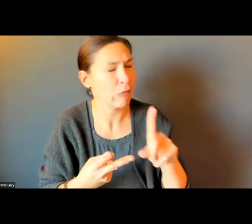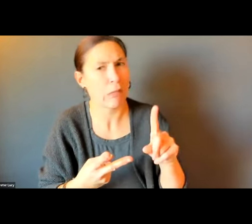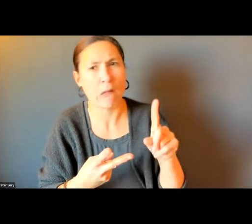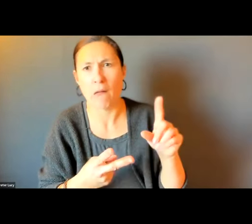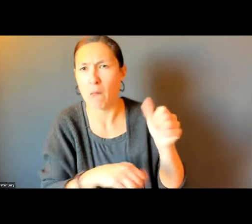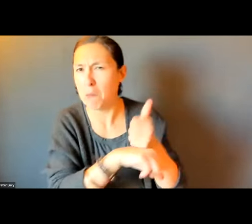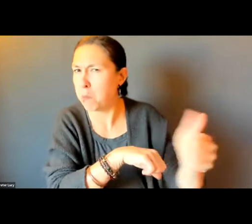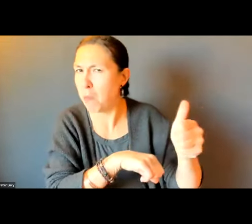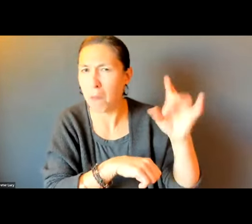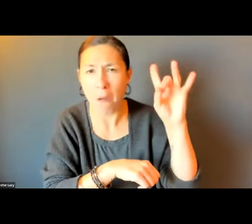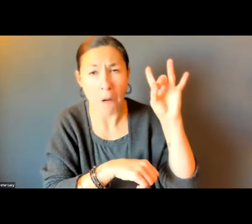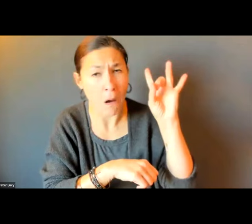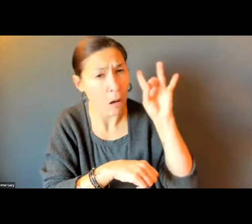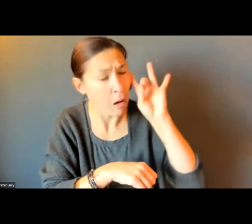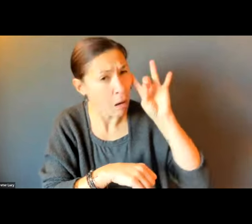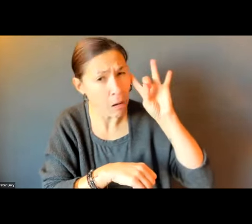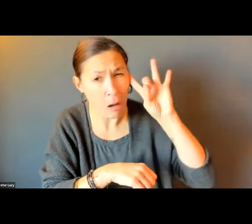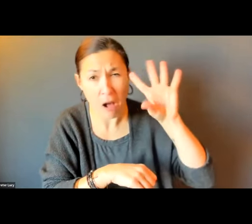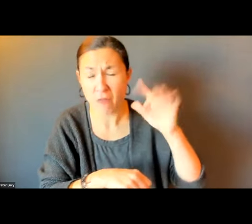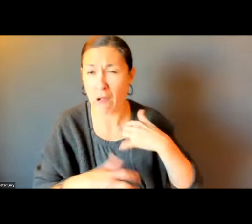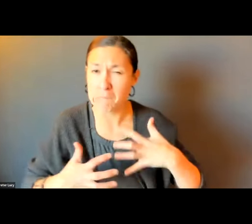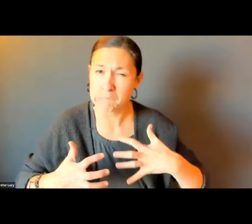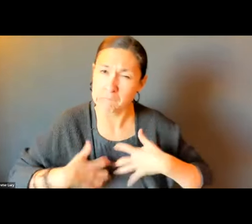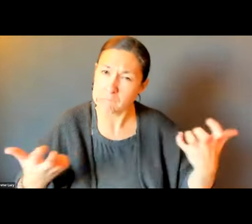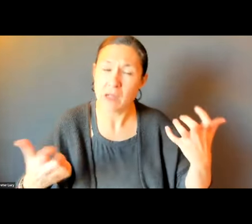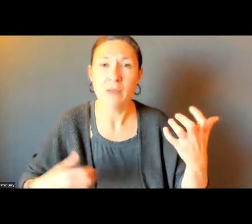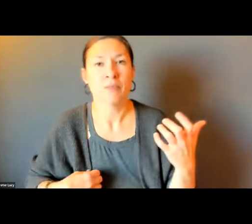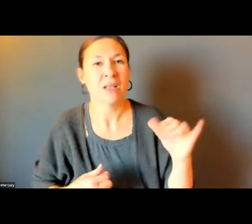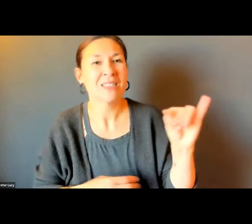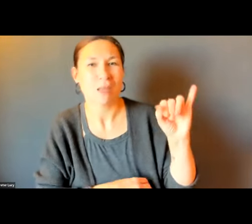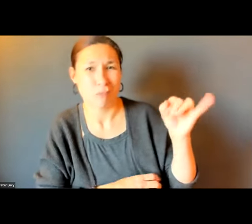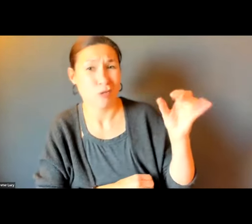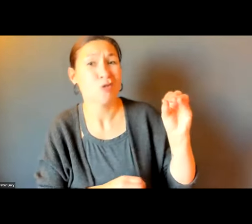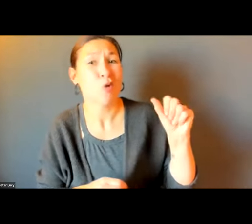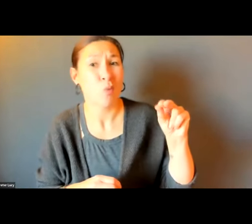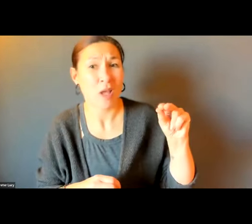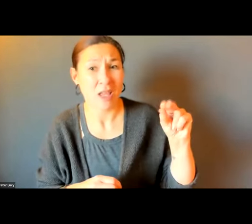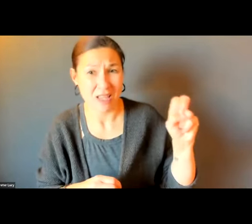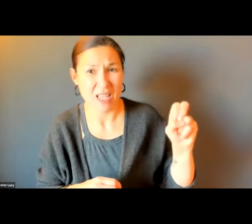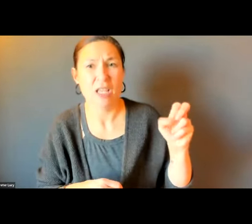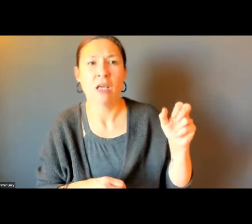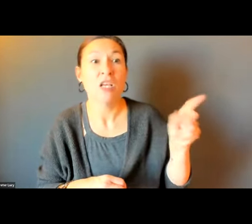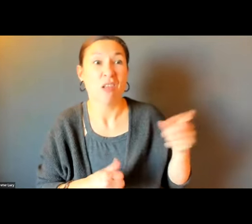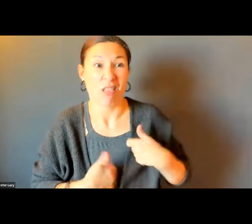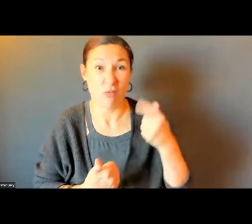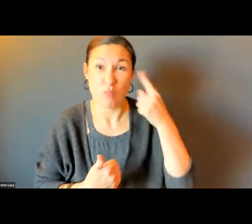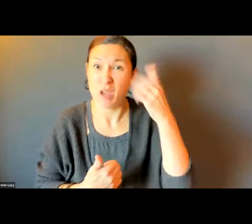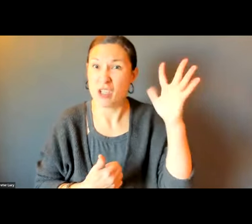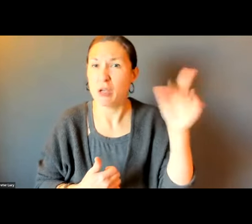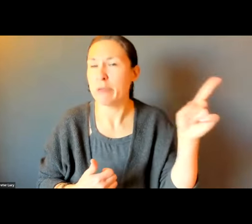BRAINTREE, ARLINGTON, AND YOU KNOW THE ONES WHO I WOULD LIKE TO REALLY -- I REALLY GET ANGRY ABOUT IT. SO DOESN'T JOANNE, SHE LIVES